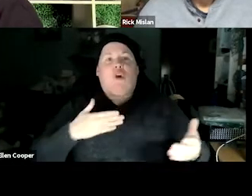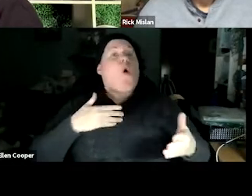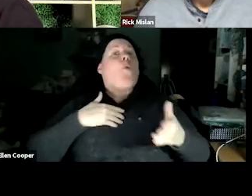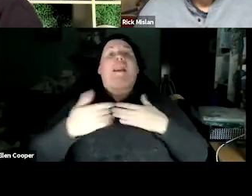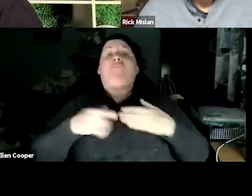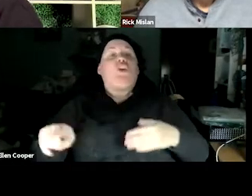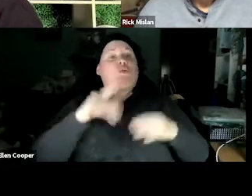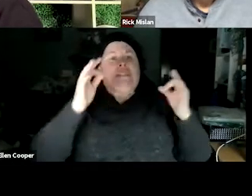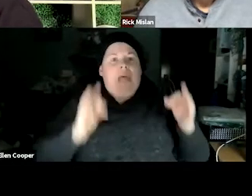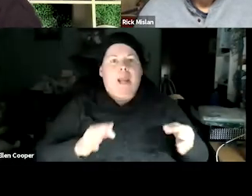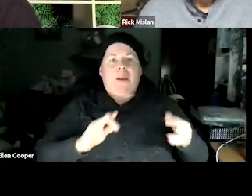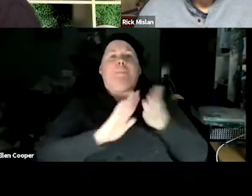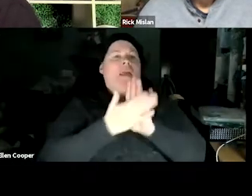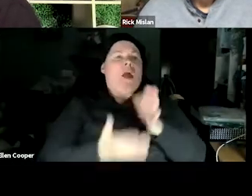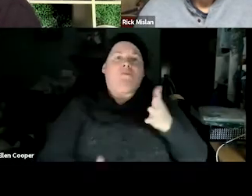CalebBarlow: You know, interestingly enough,